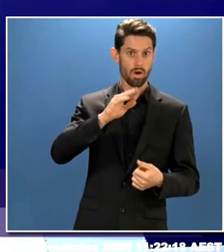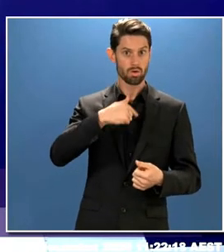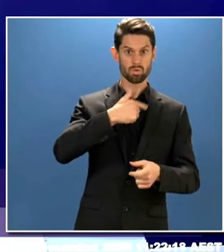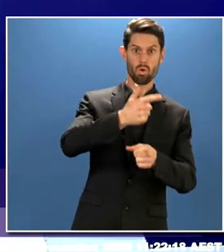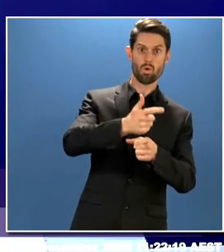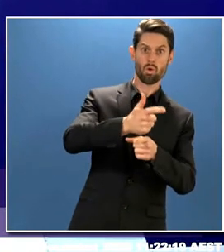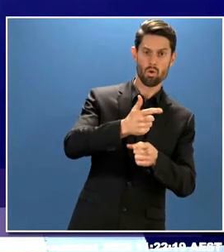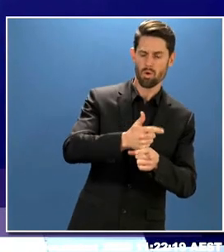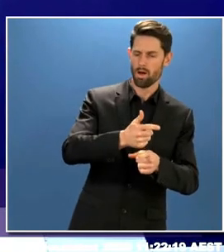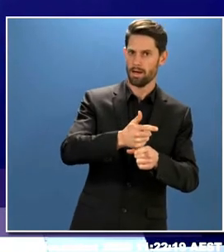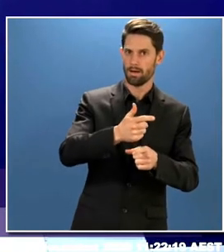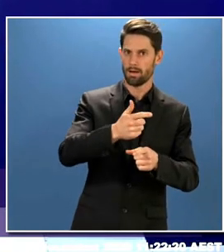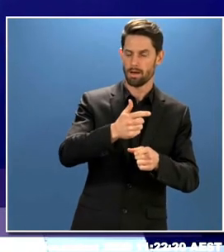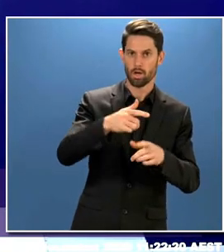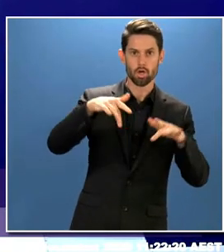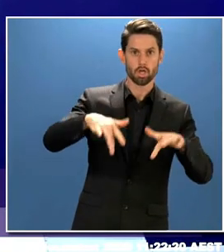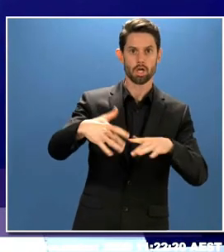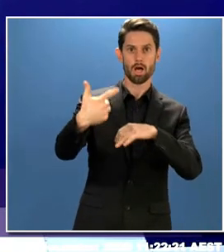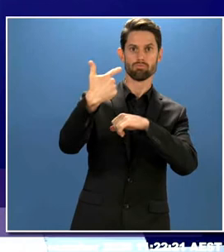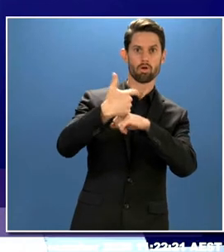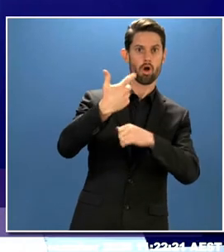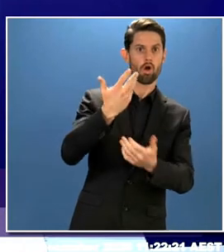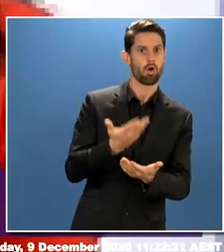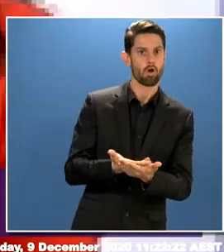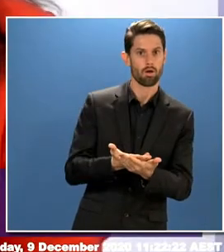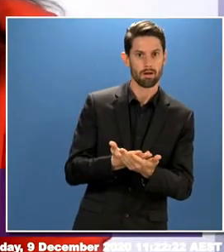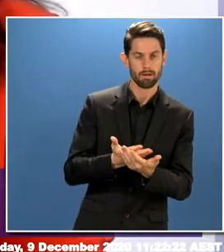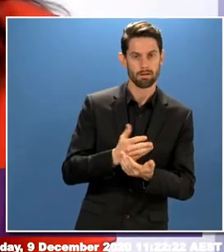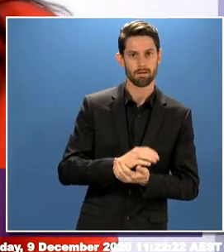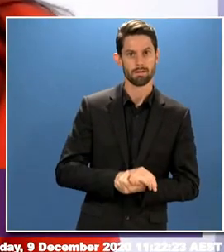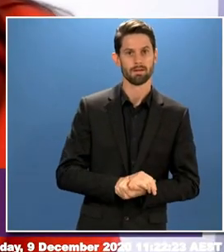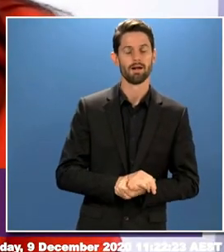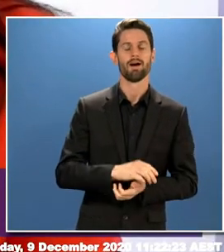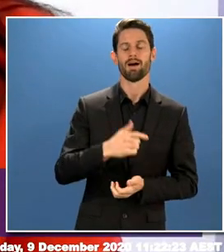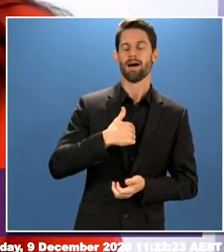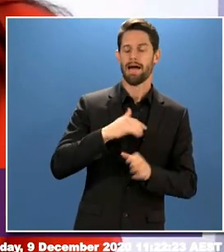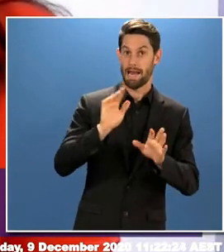wanted to welcome --- CHAIR: No, Commissioner Ryan and I were listening. Welcome back.